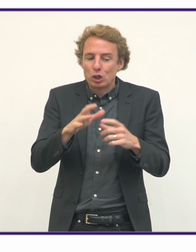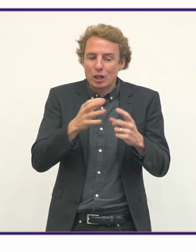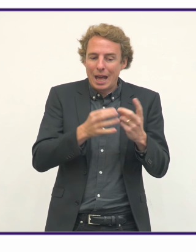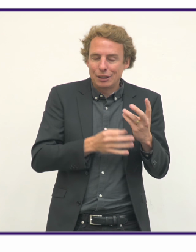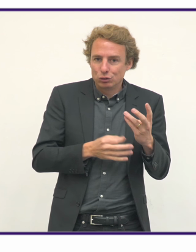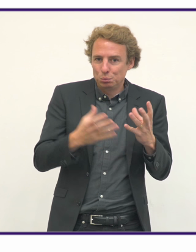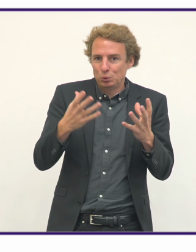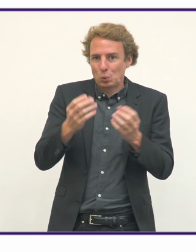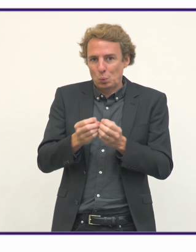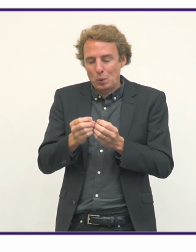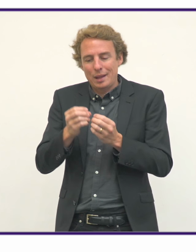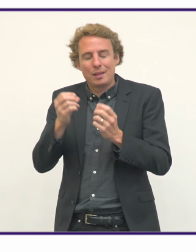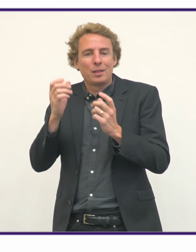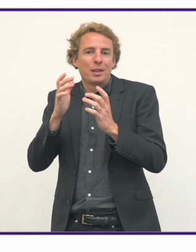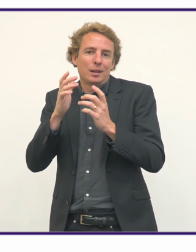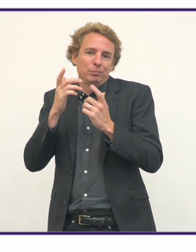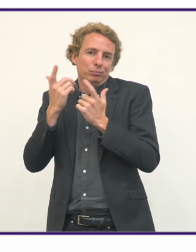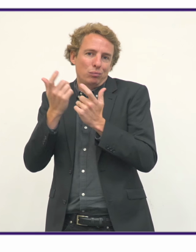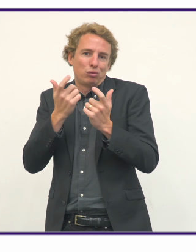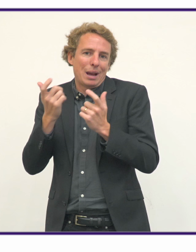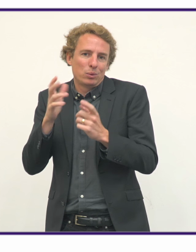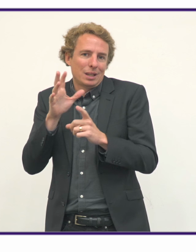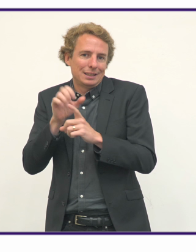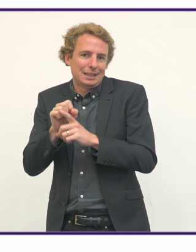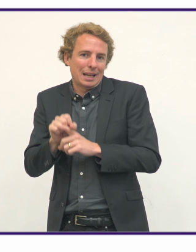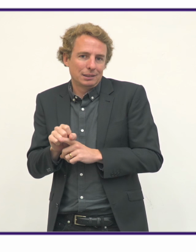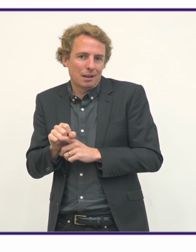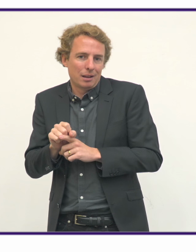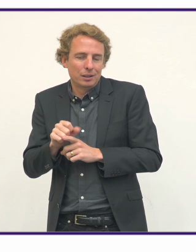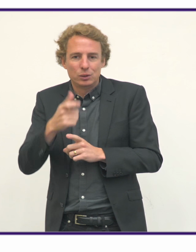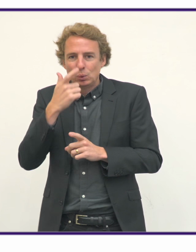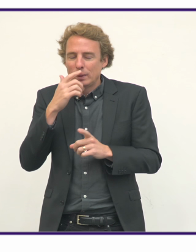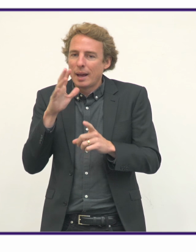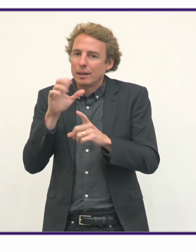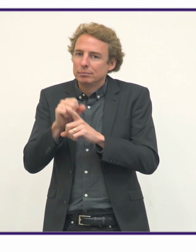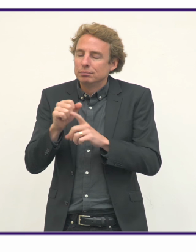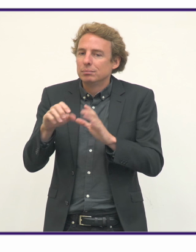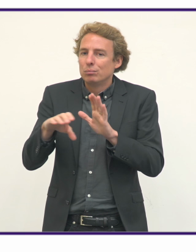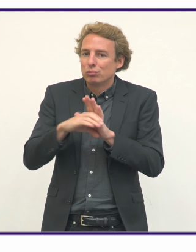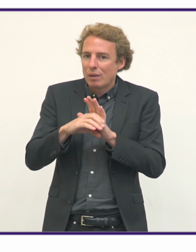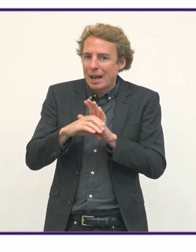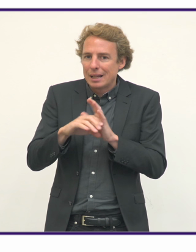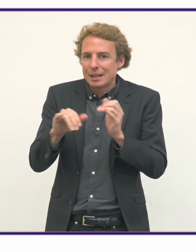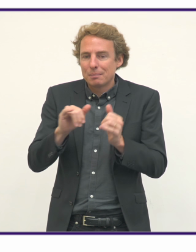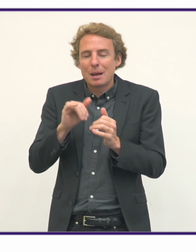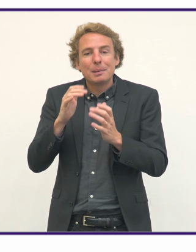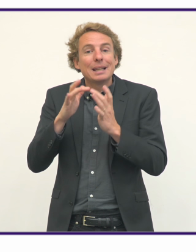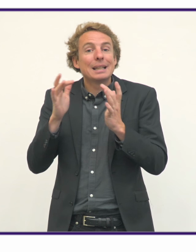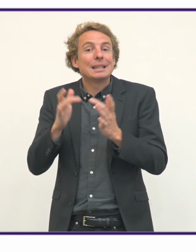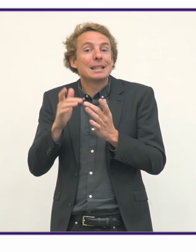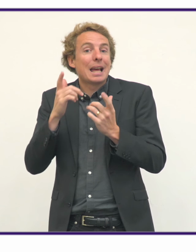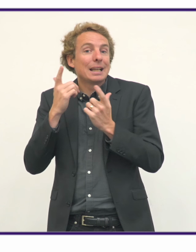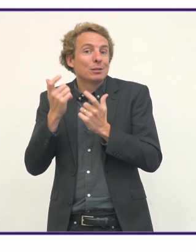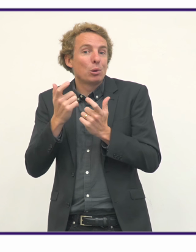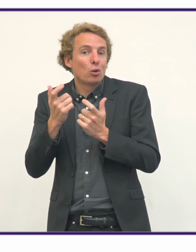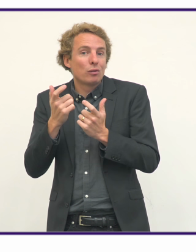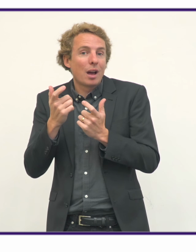with the browser detector. That allows us to see things such as the brand, so is the Internet Explorer still in 2025, true story,